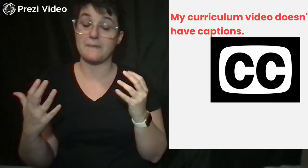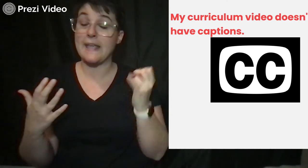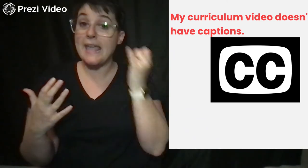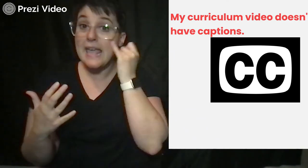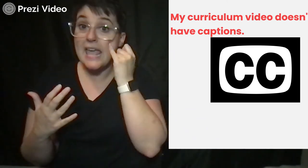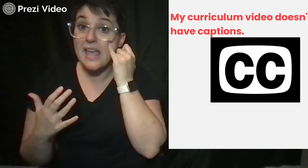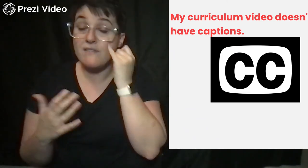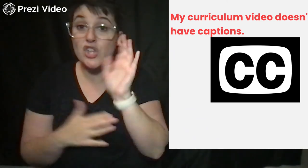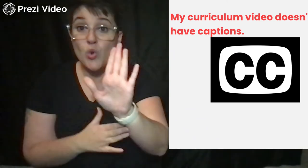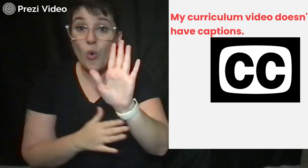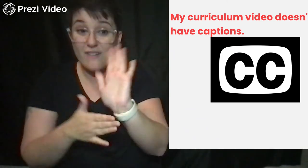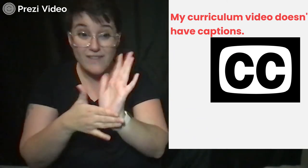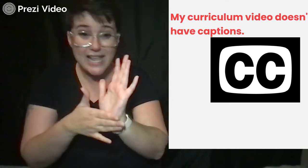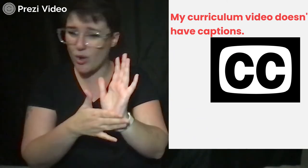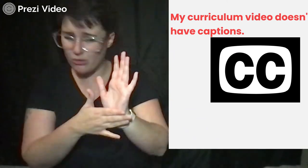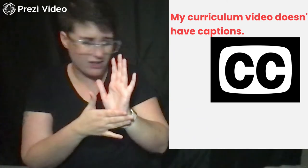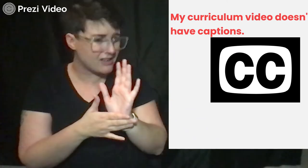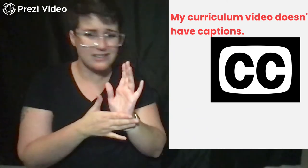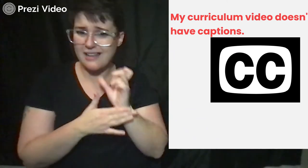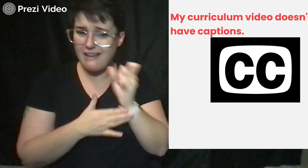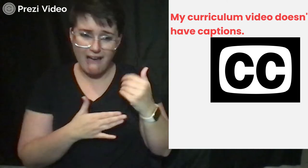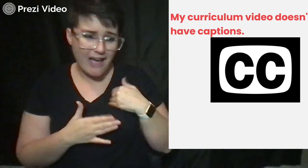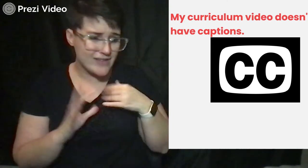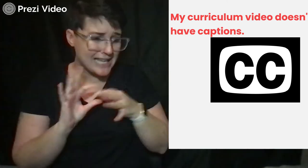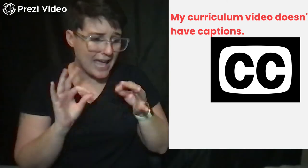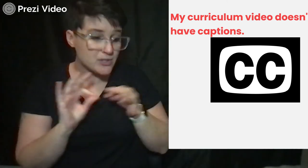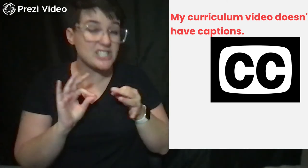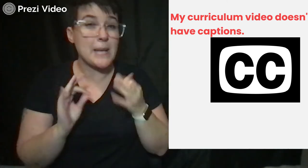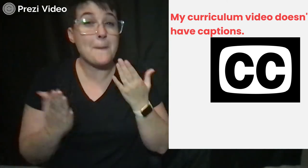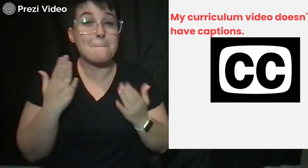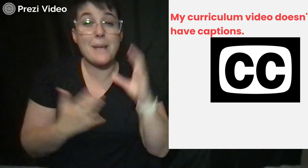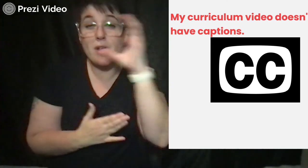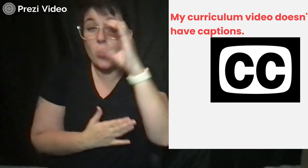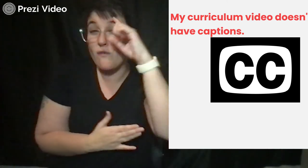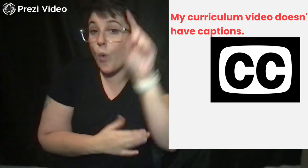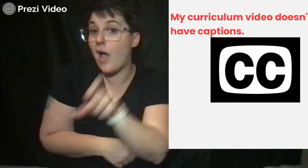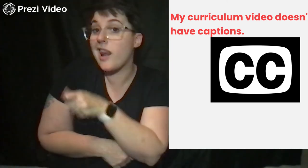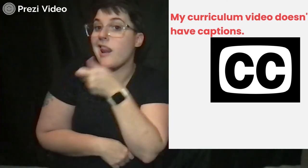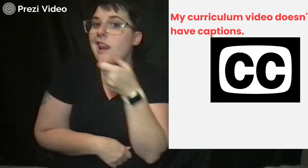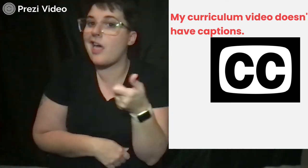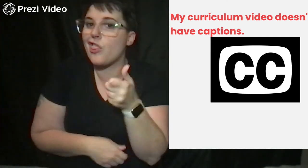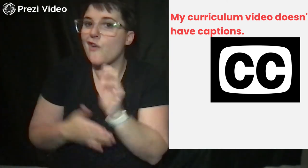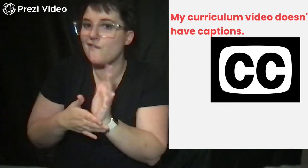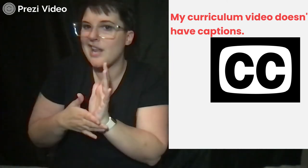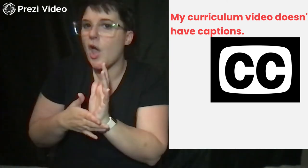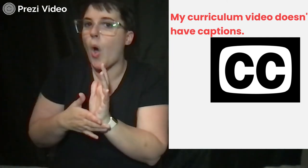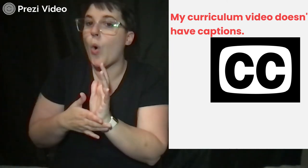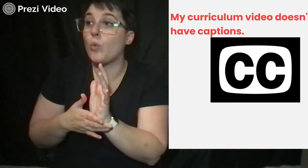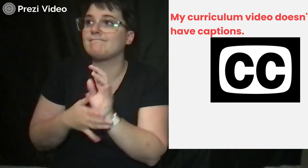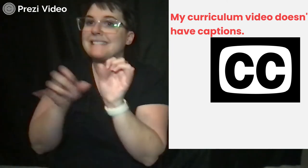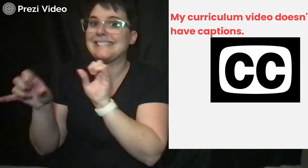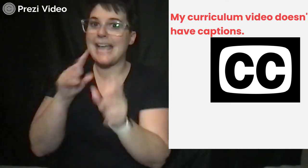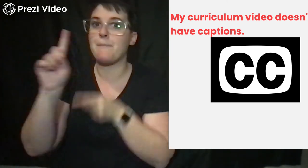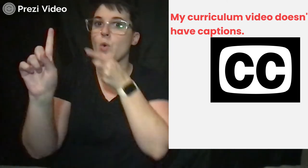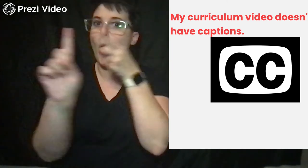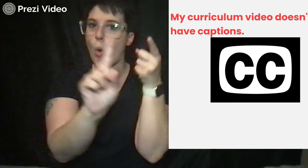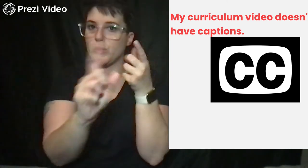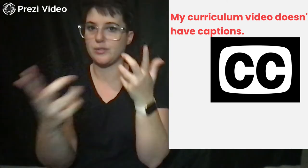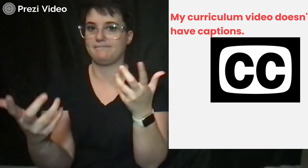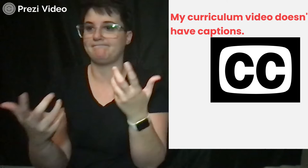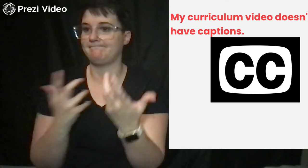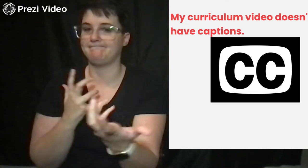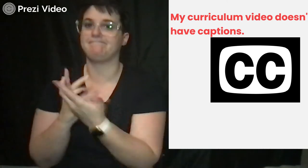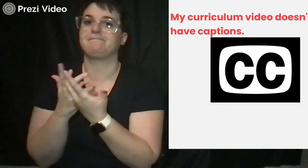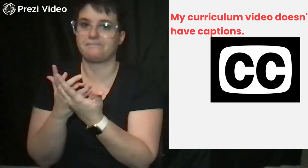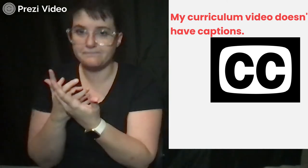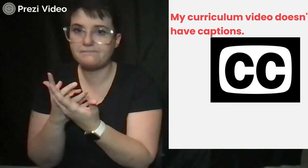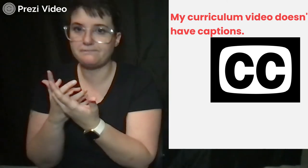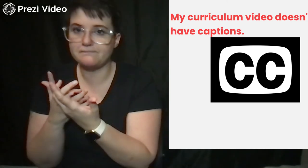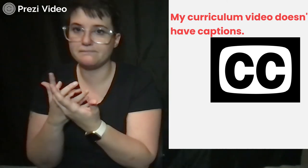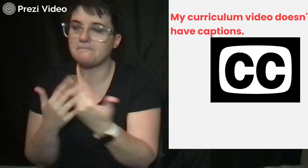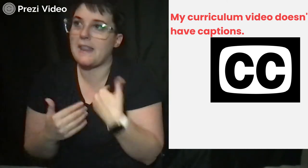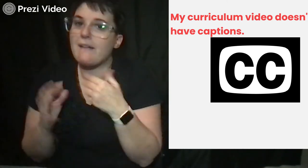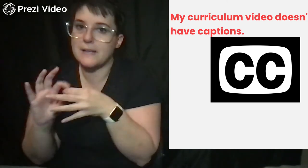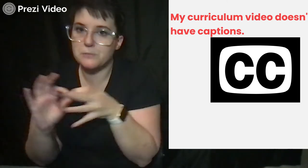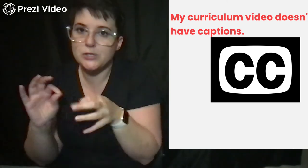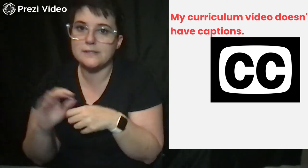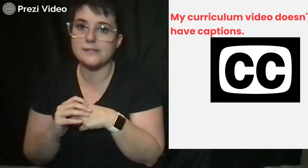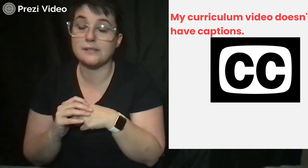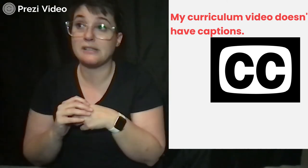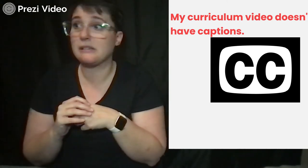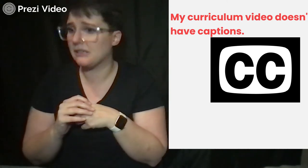If you can’t find a version of your video with captions, search for an alternative captioned video that meets the same goals.